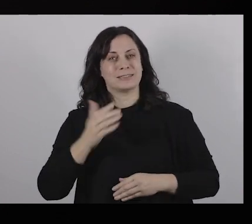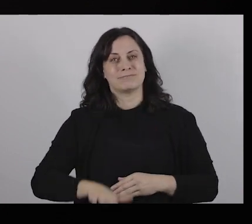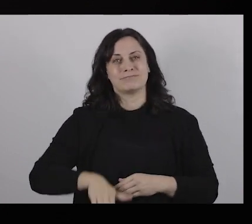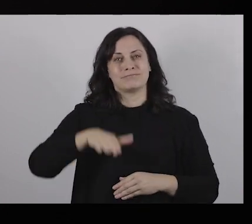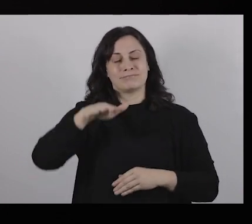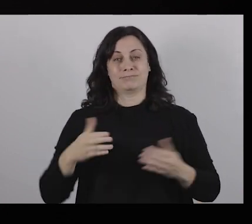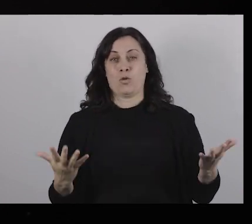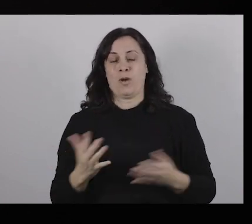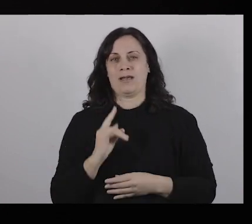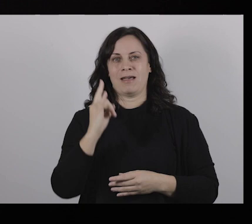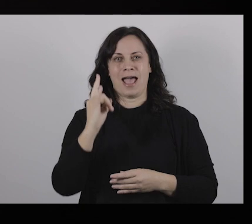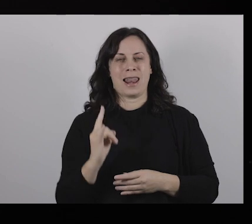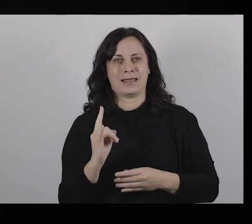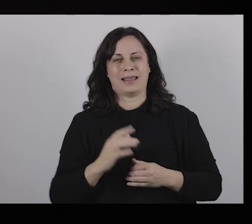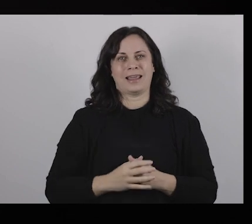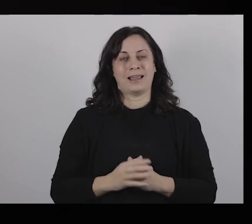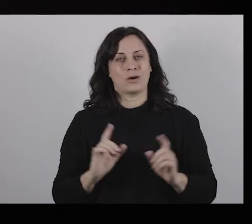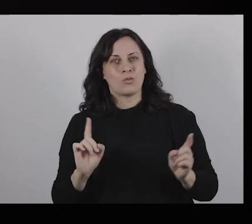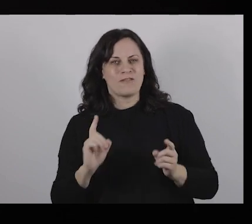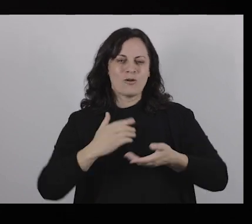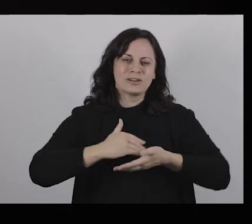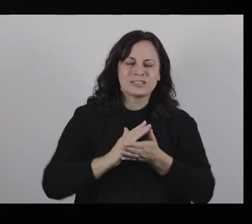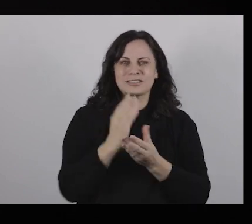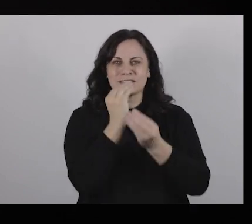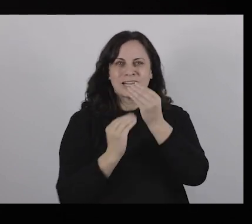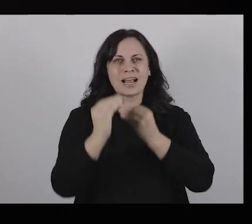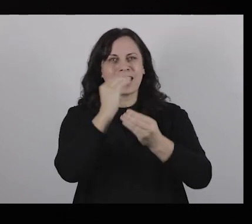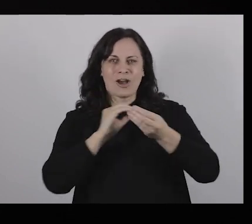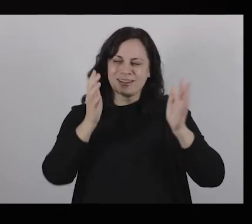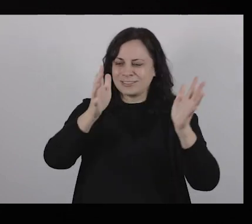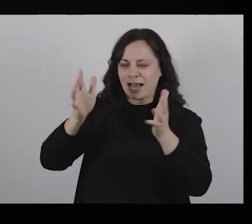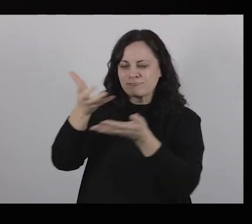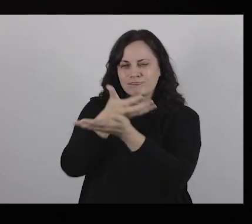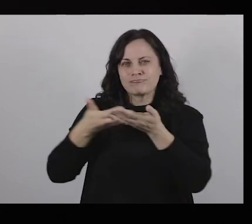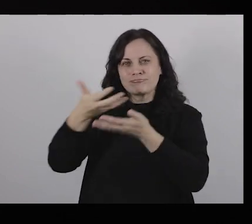to Rāhui Pōkeka to share food and chat with my whanau.